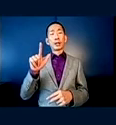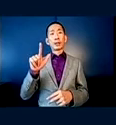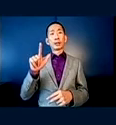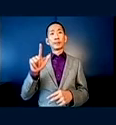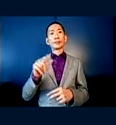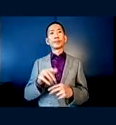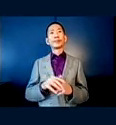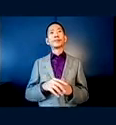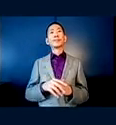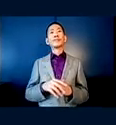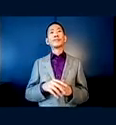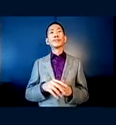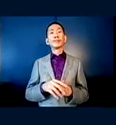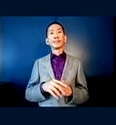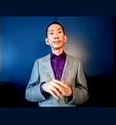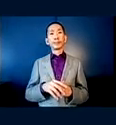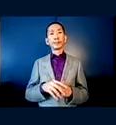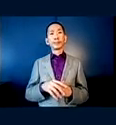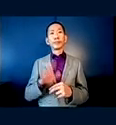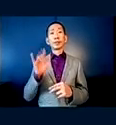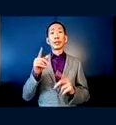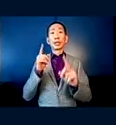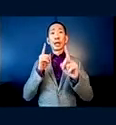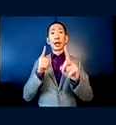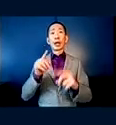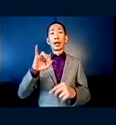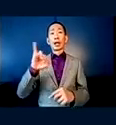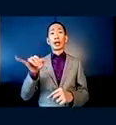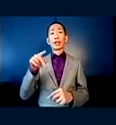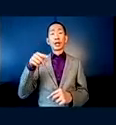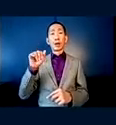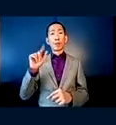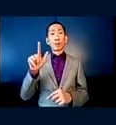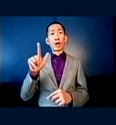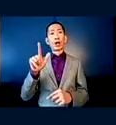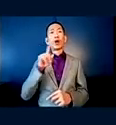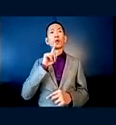CALLED THE J-PAL, ON THE ABDUL